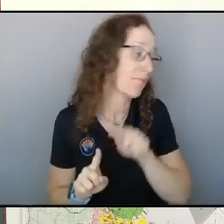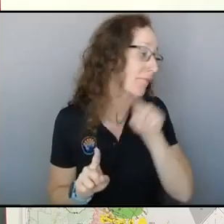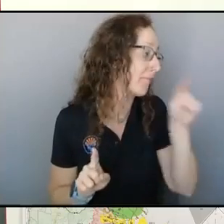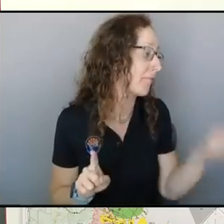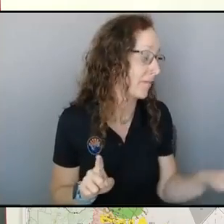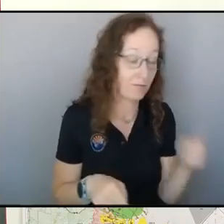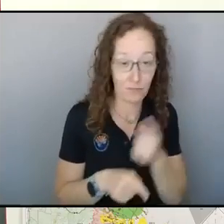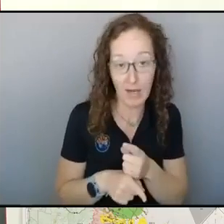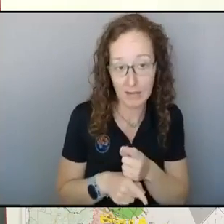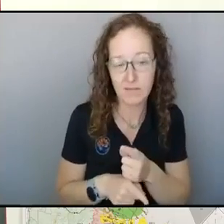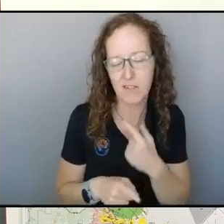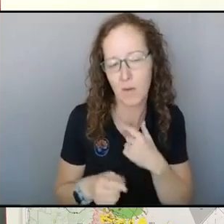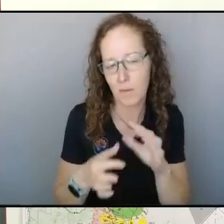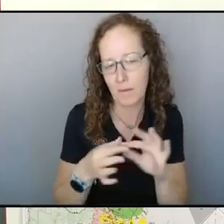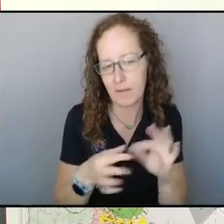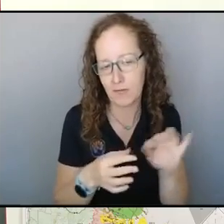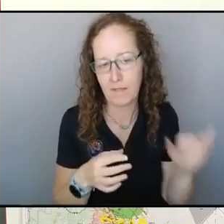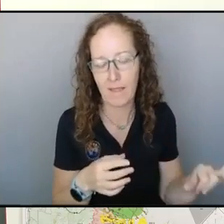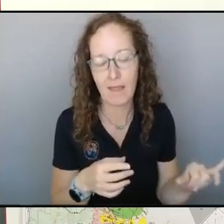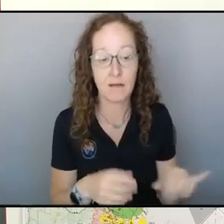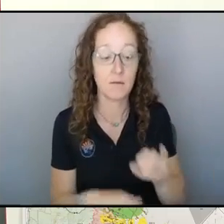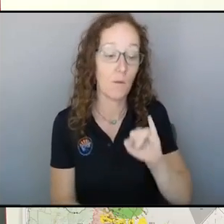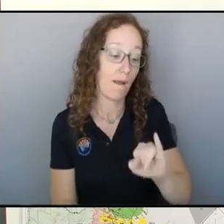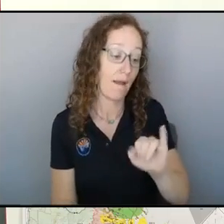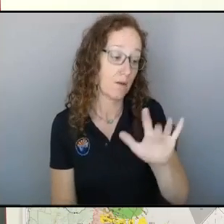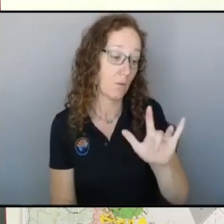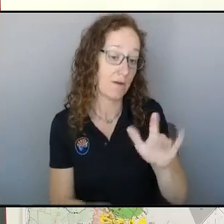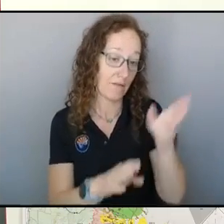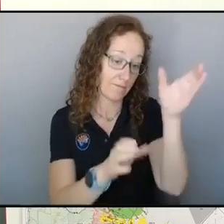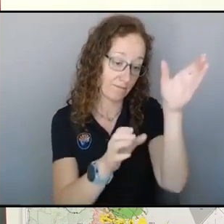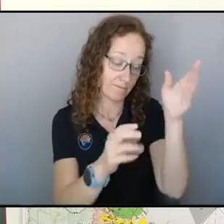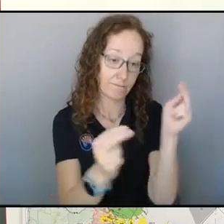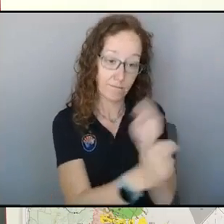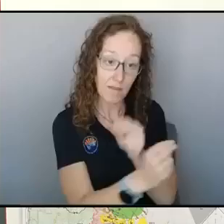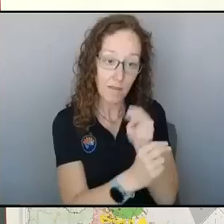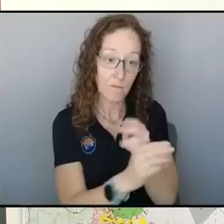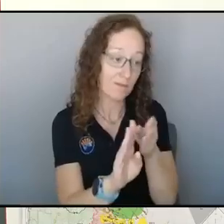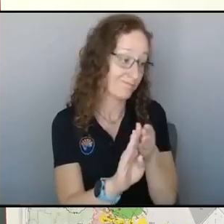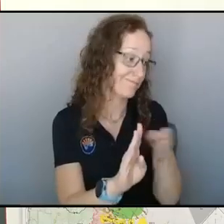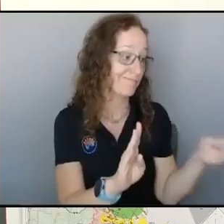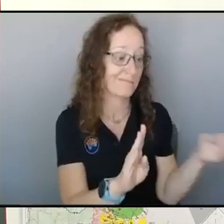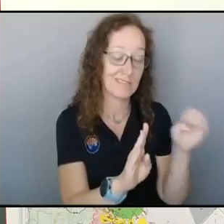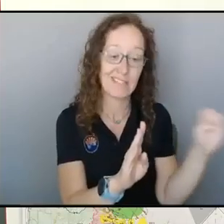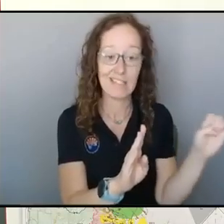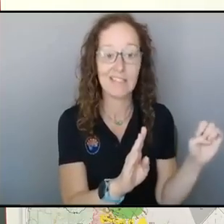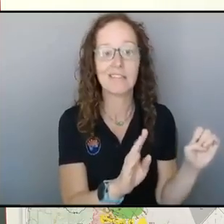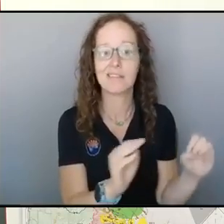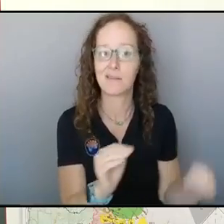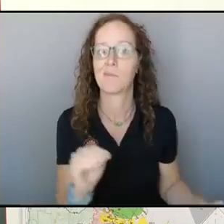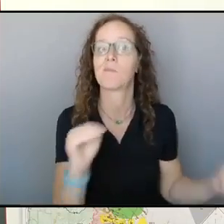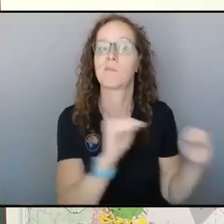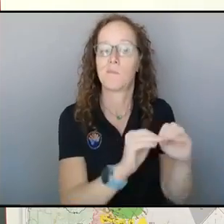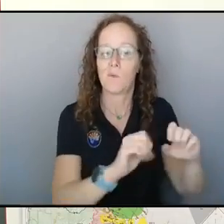I25, that's where those conditions really start to pick up to become more favorable to severe weather today. So,